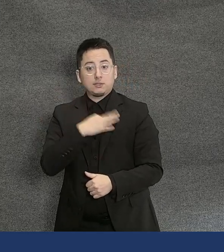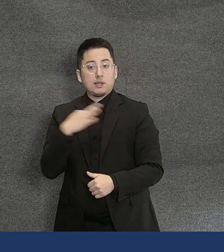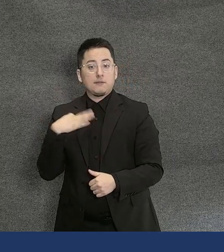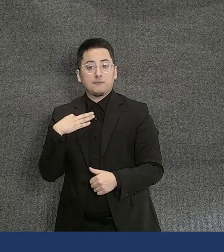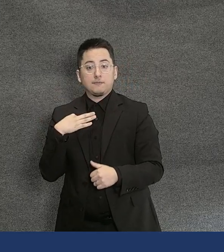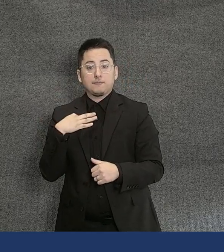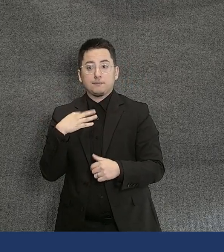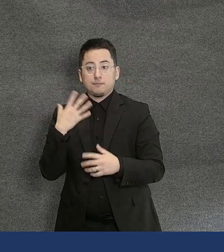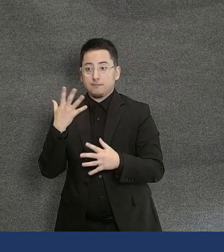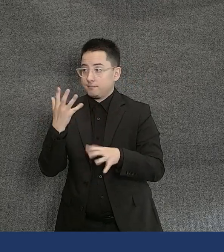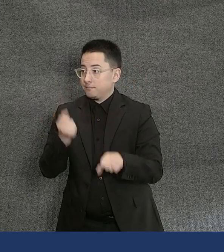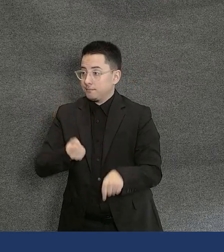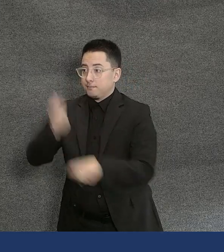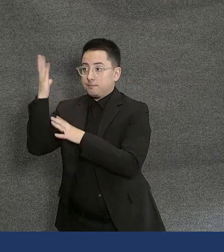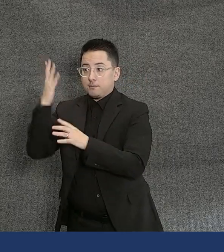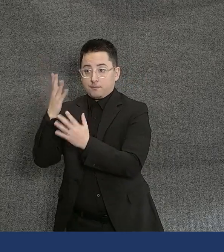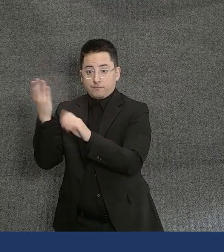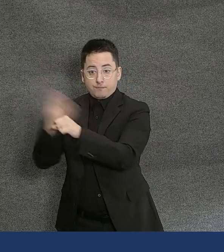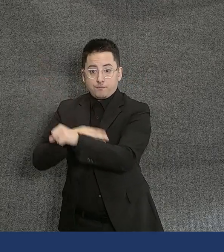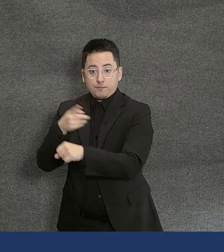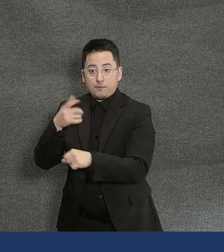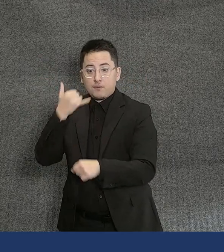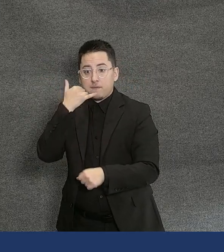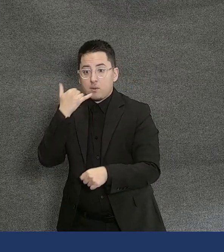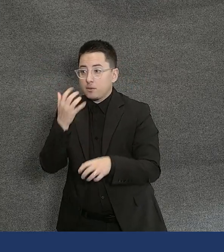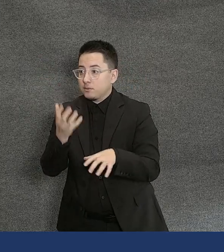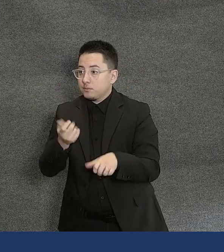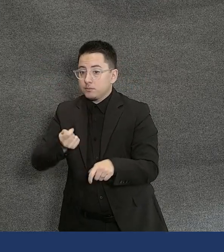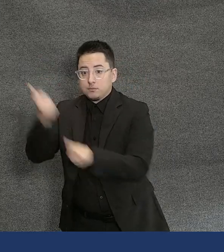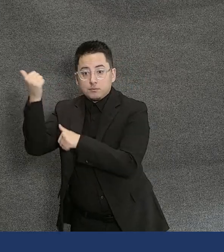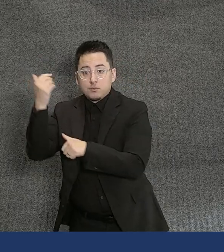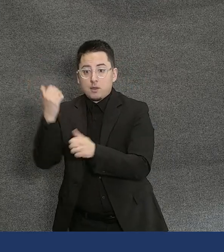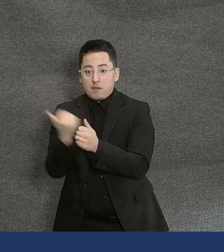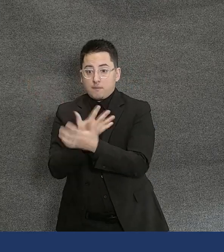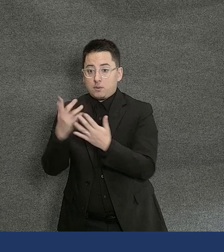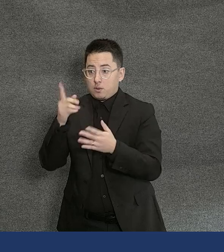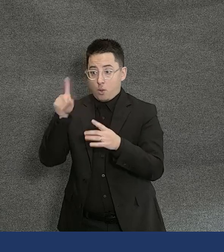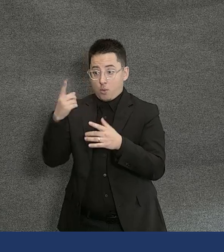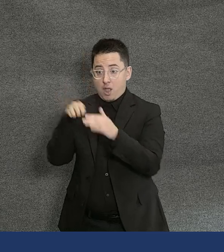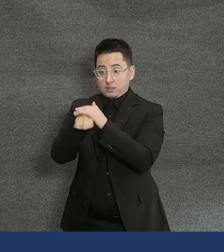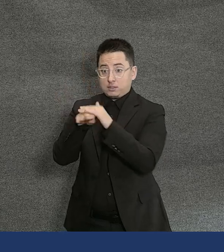so the only way to actually access Social Security is going to be on the internet, on a website that doesn't meet